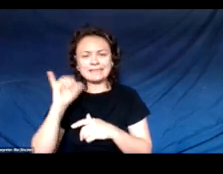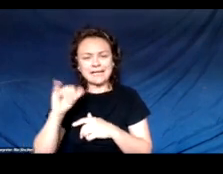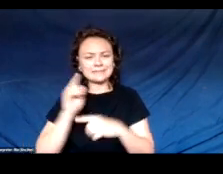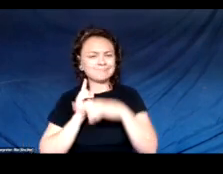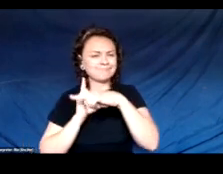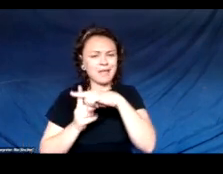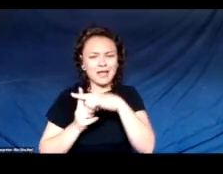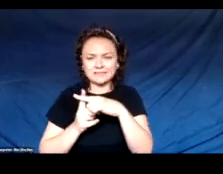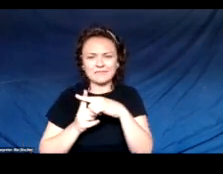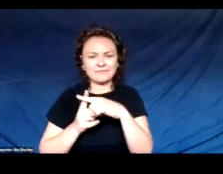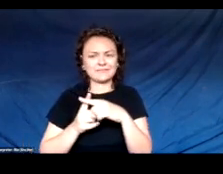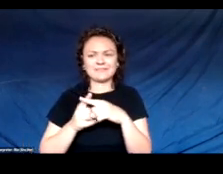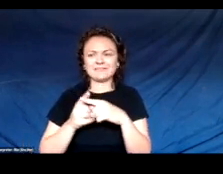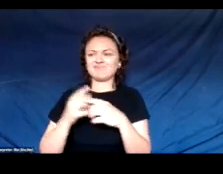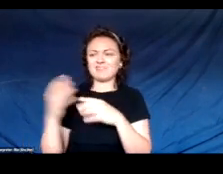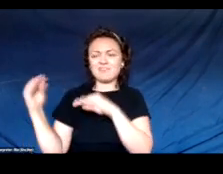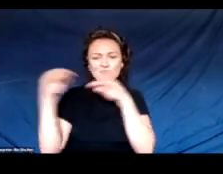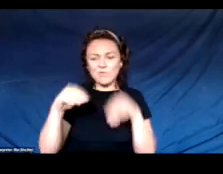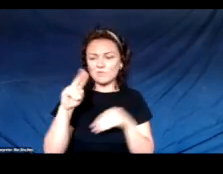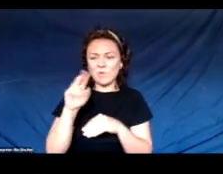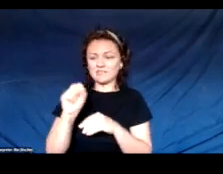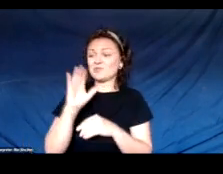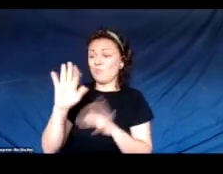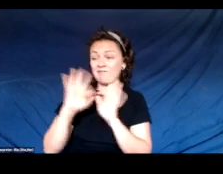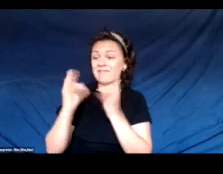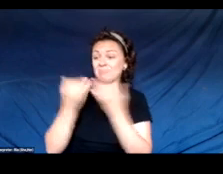that family is like your basis, your foundation.